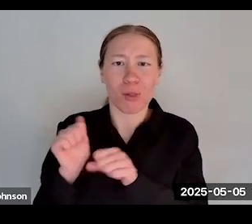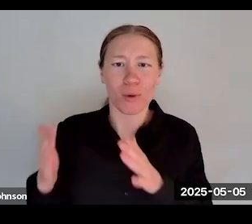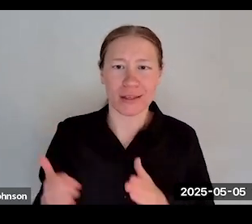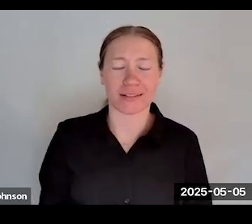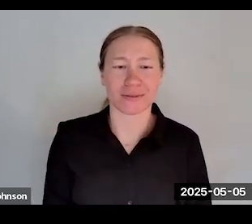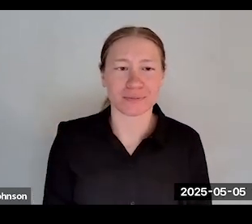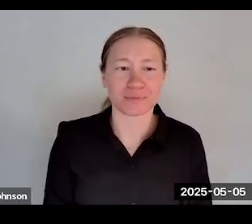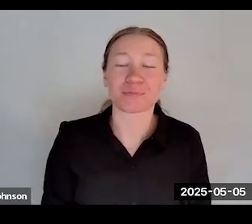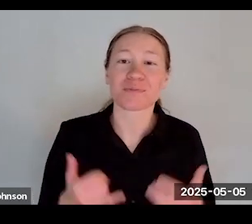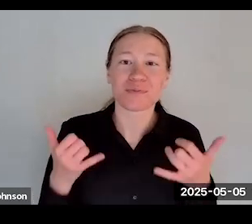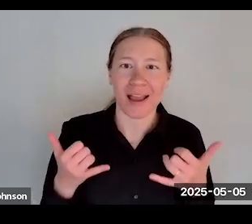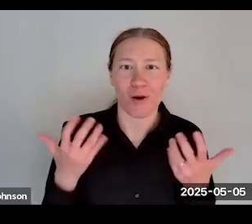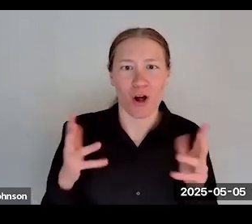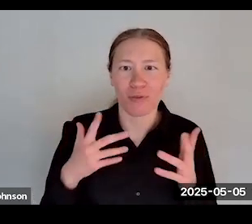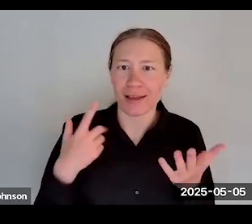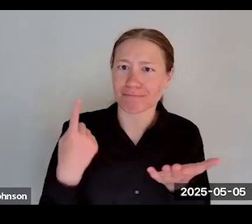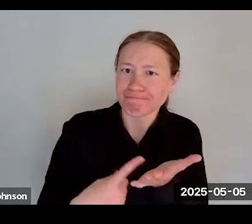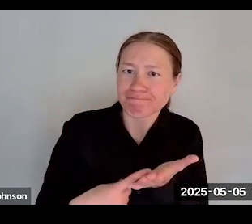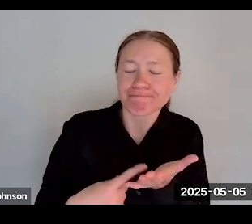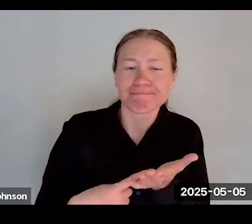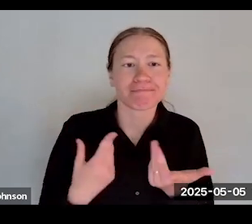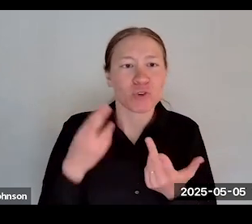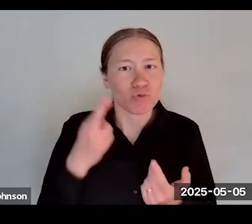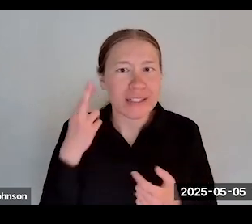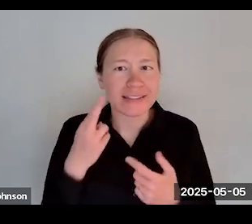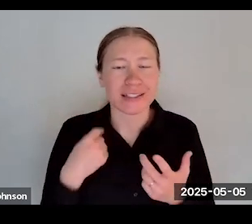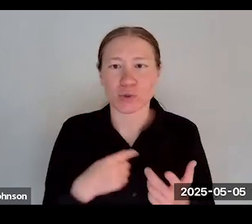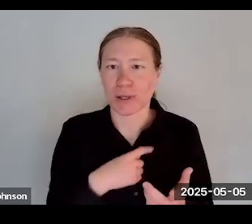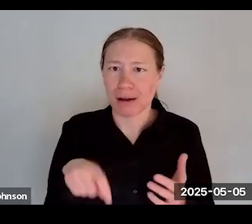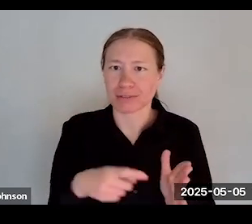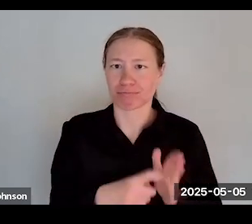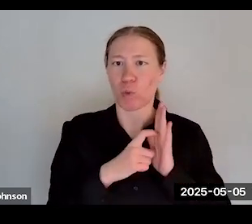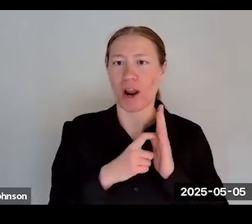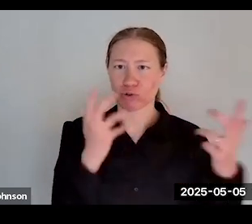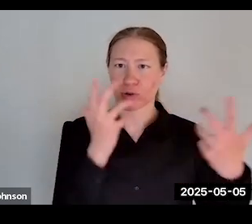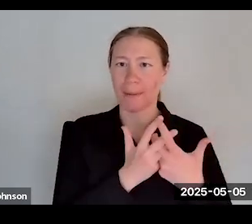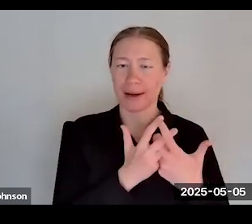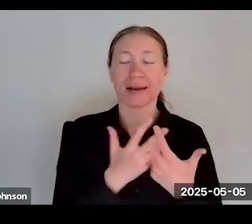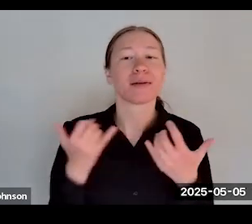So we've spent a lot of time talking about the reasons we're required to accommodate, but now let's take a minute and talk about